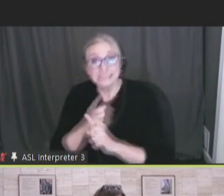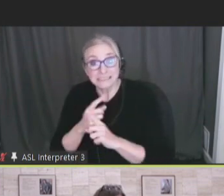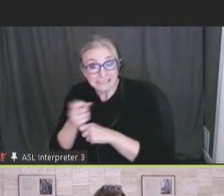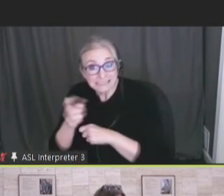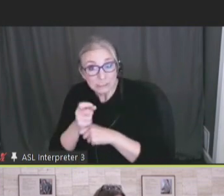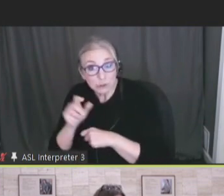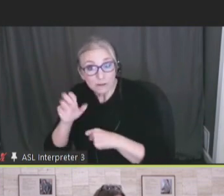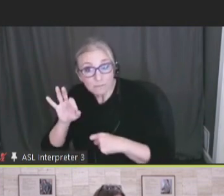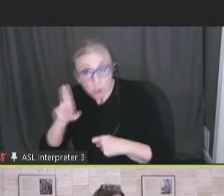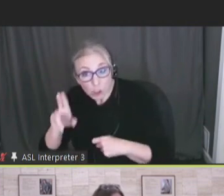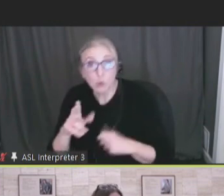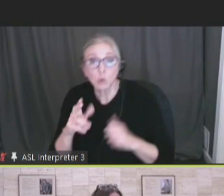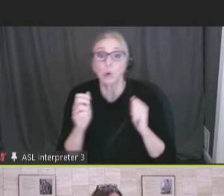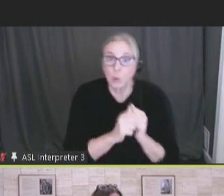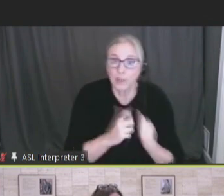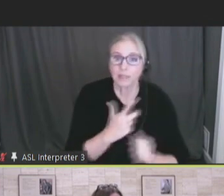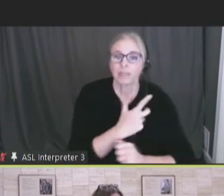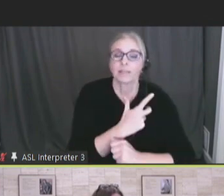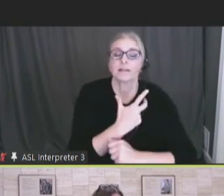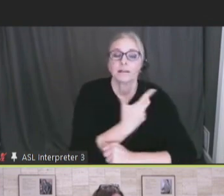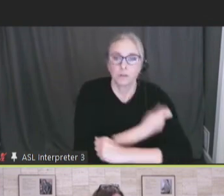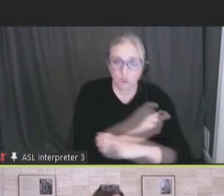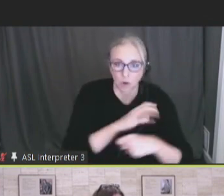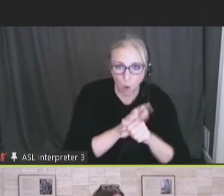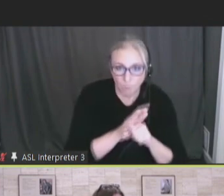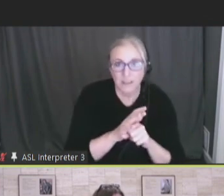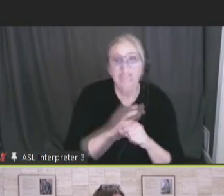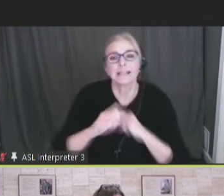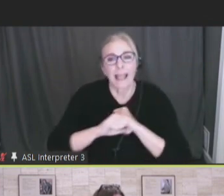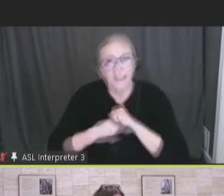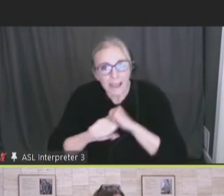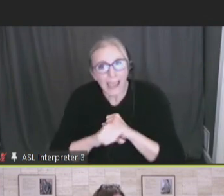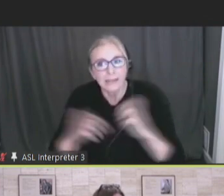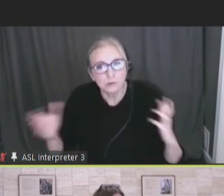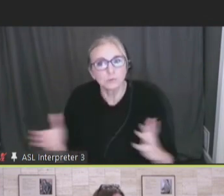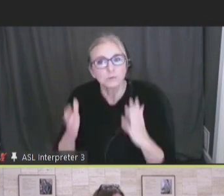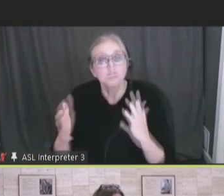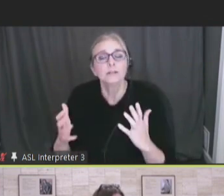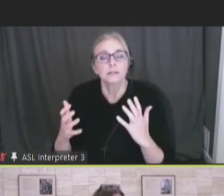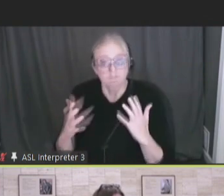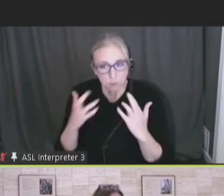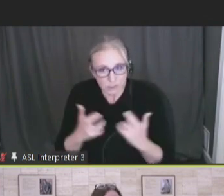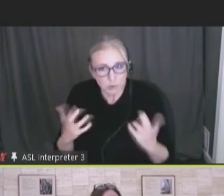vaccine campaigns in order to preserve human resource capacity as we are very